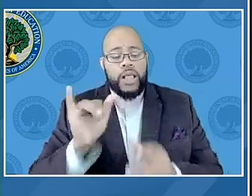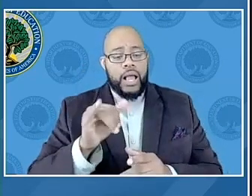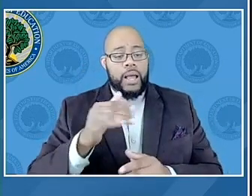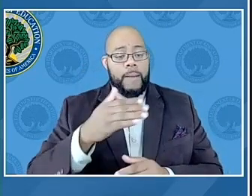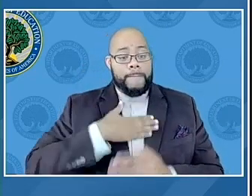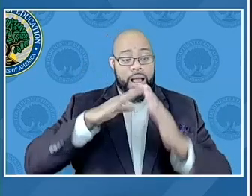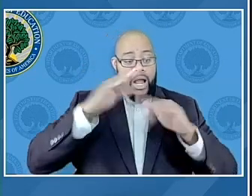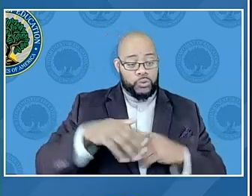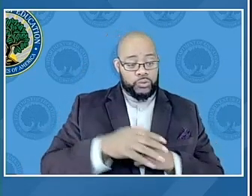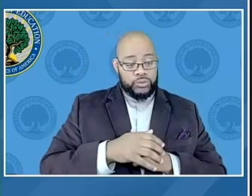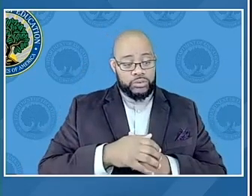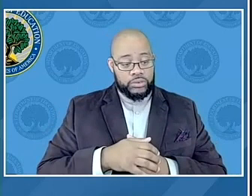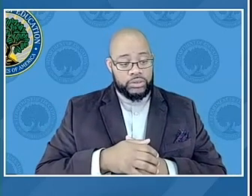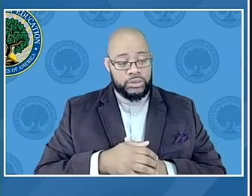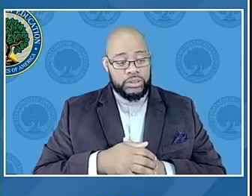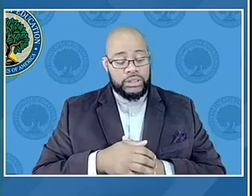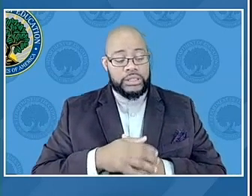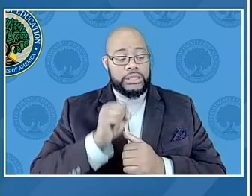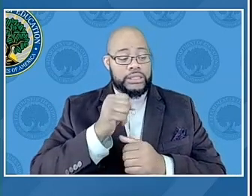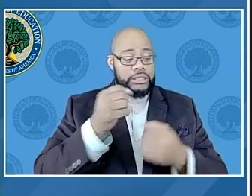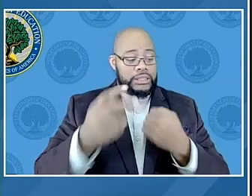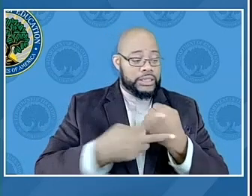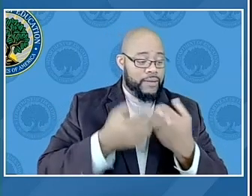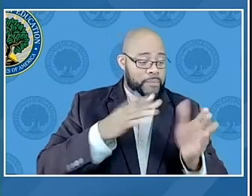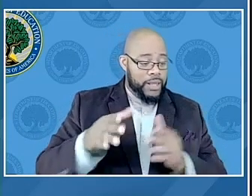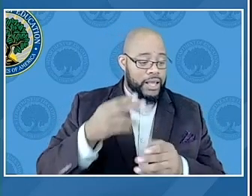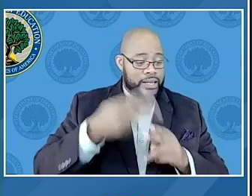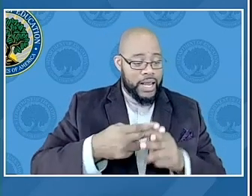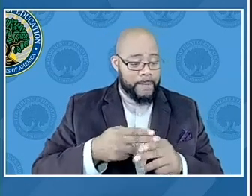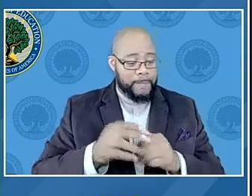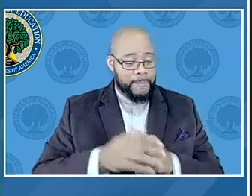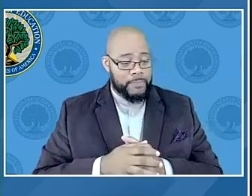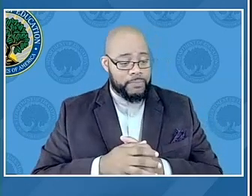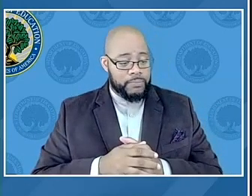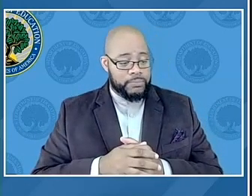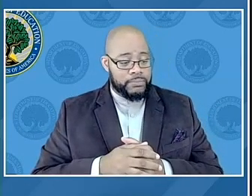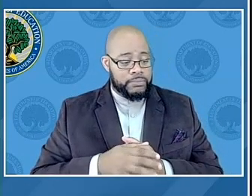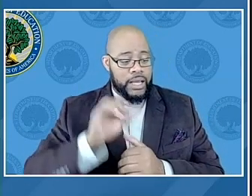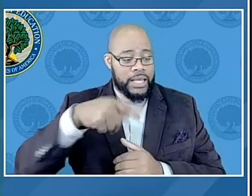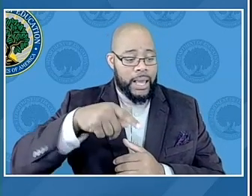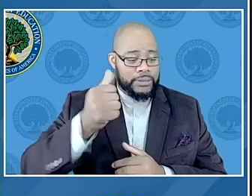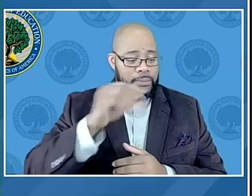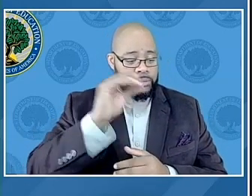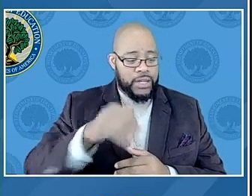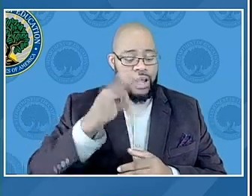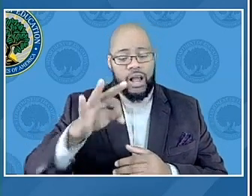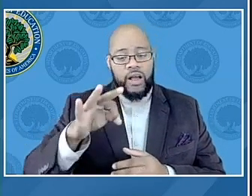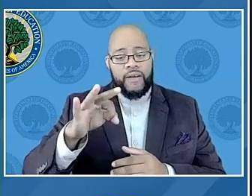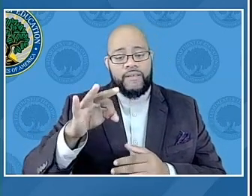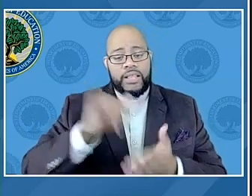you know, the SAVE Plan has been named to be capped at 10 percent of discretionary spending, right?